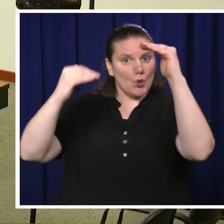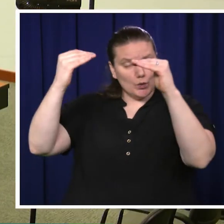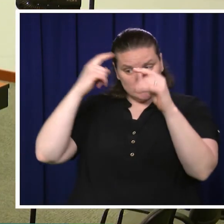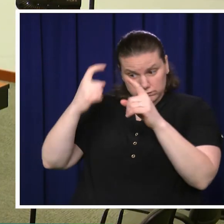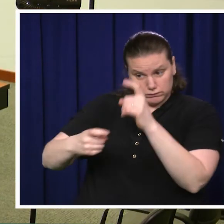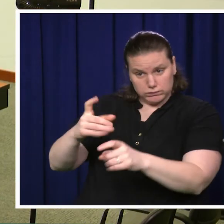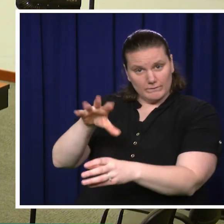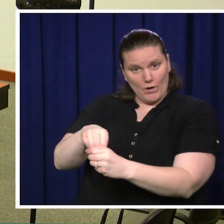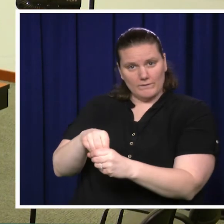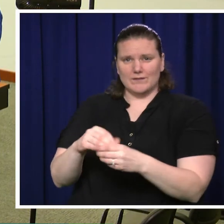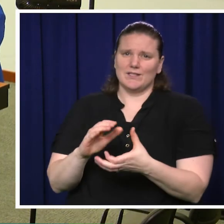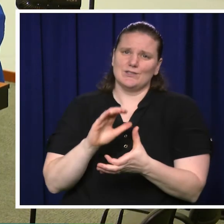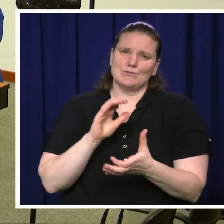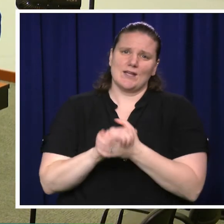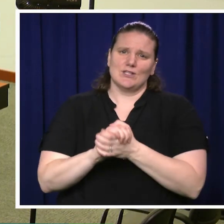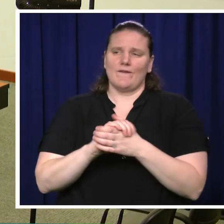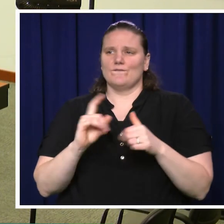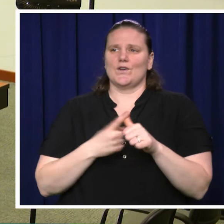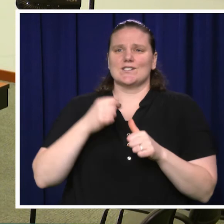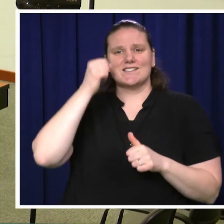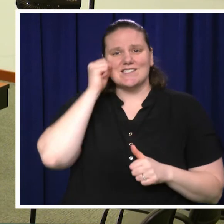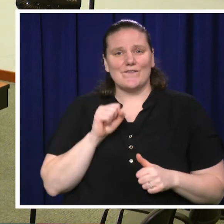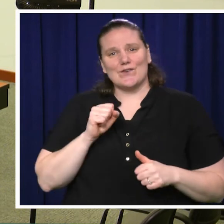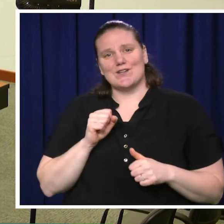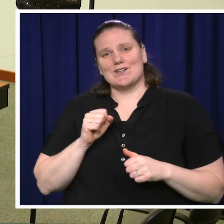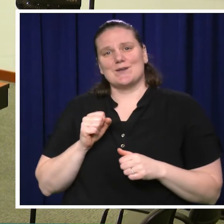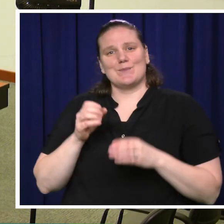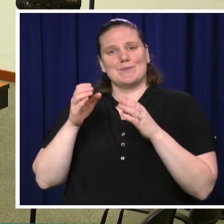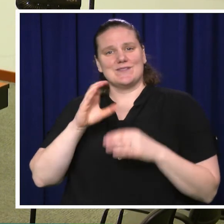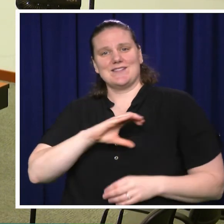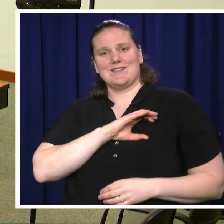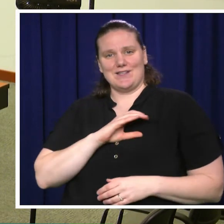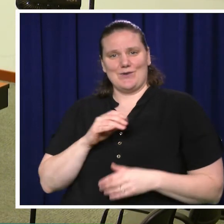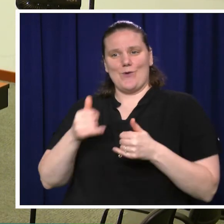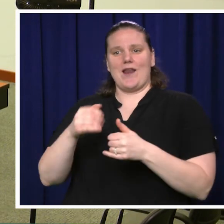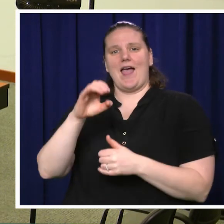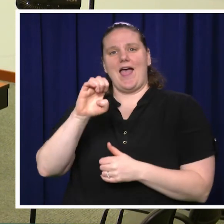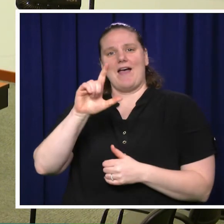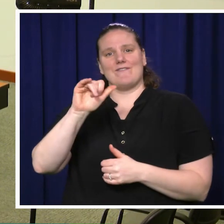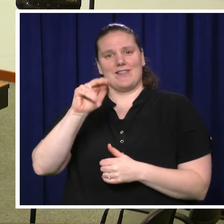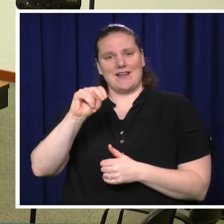valuable contributions to our community. Congratulations to the first Silver Citizen Award recipient,